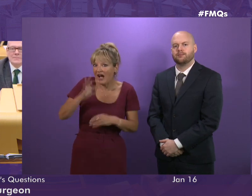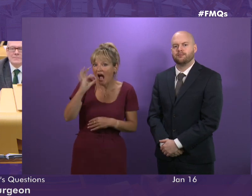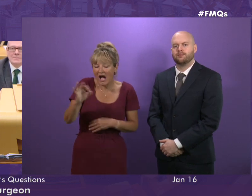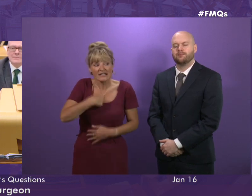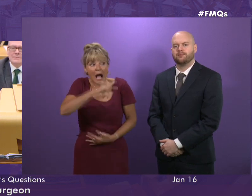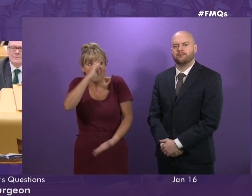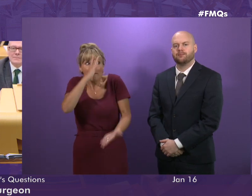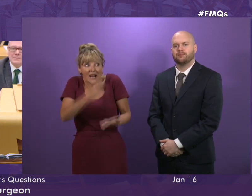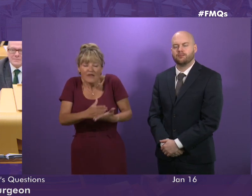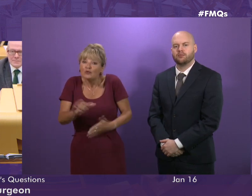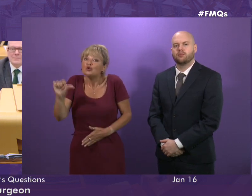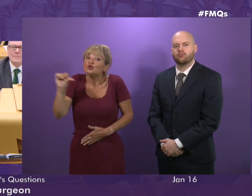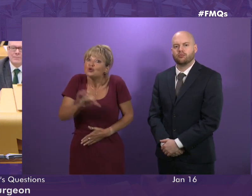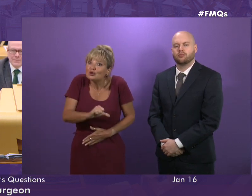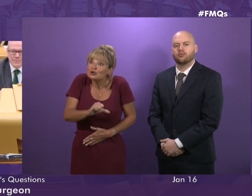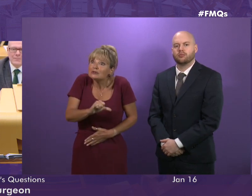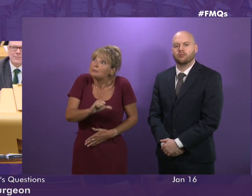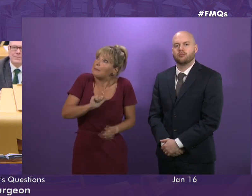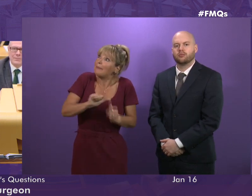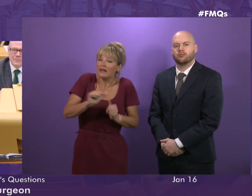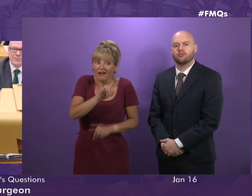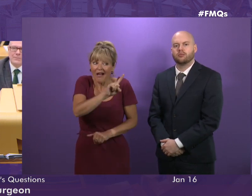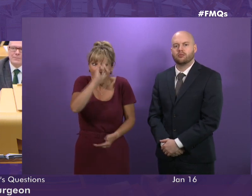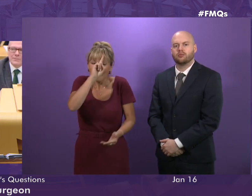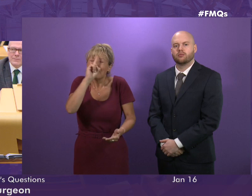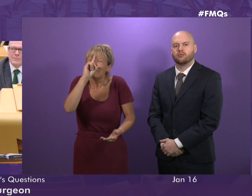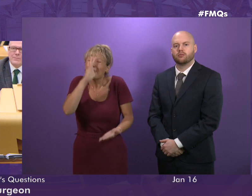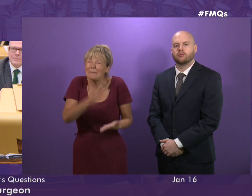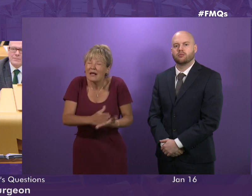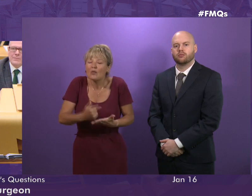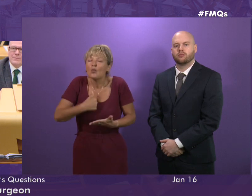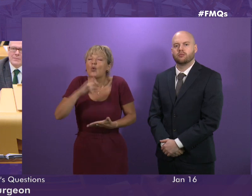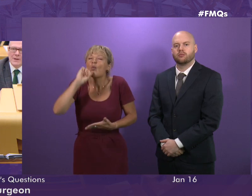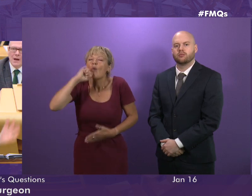I believe that we could have much better if we were an independent country and able to